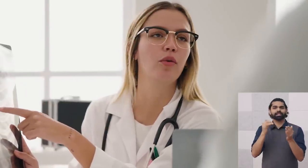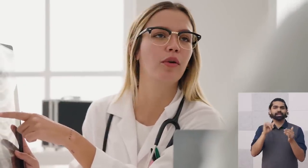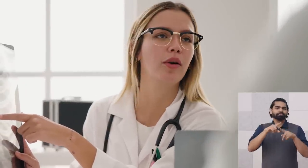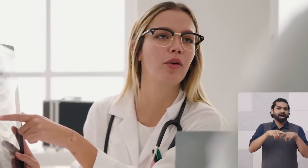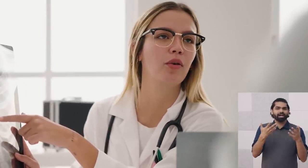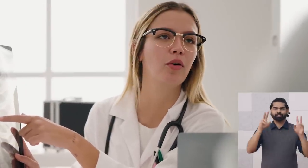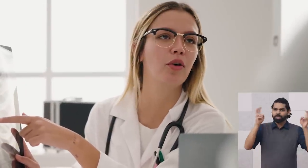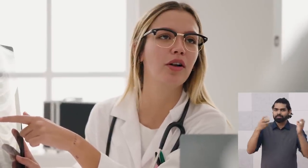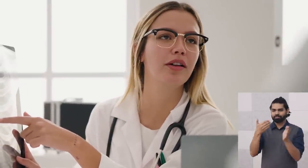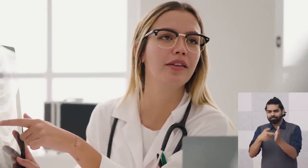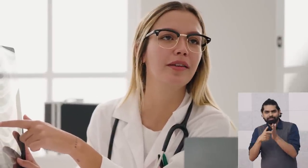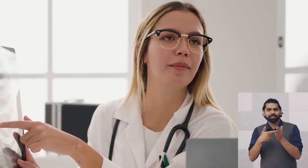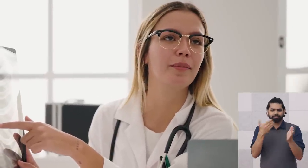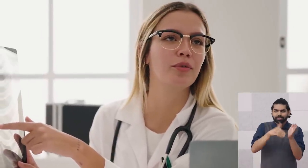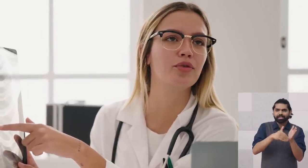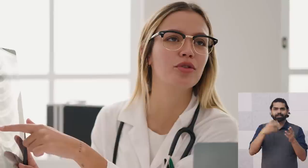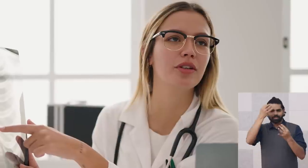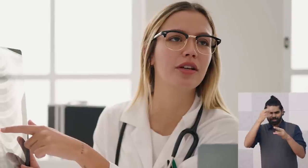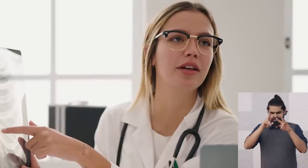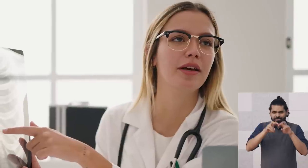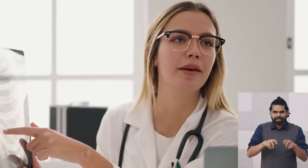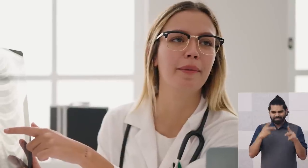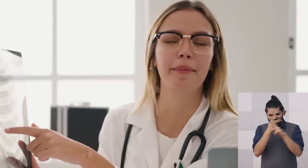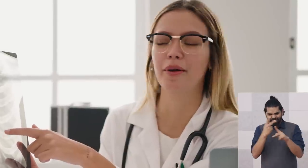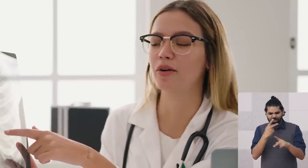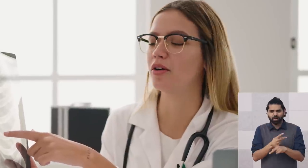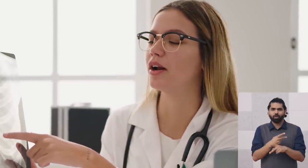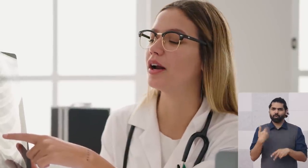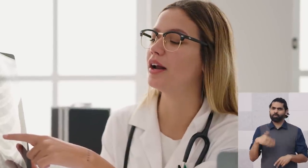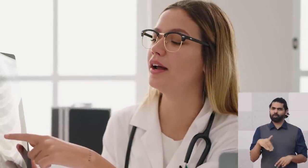and the task of lipreading requires significant cognitive burden.